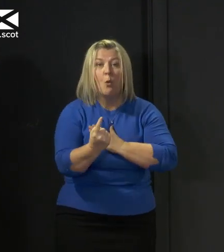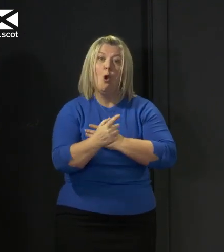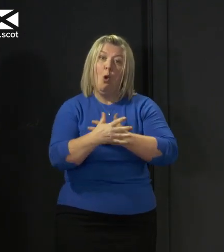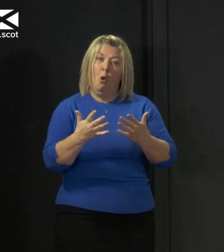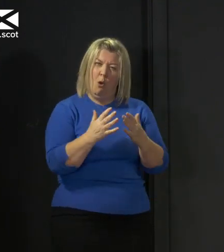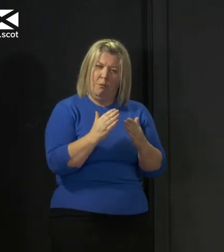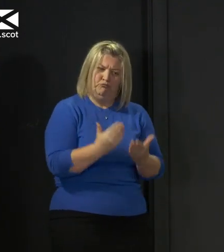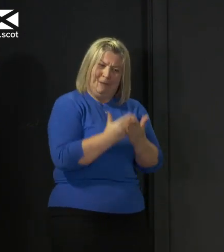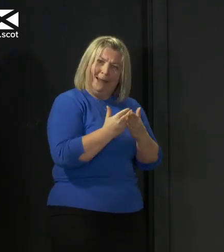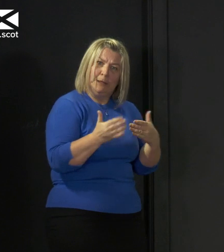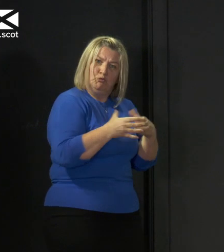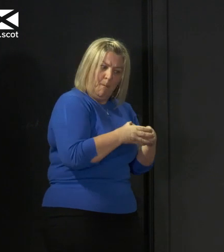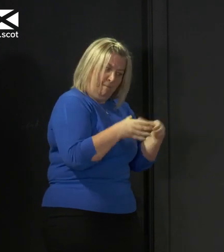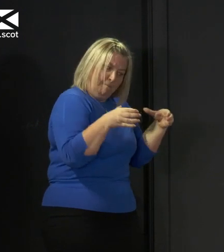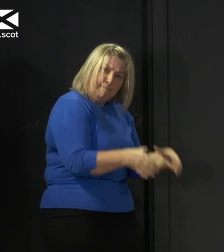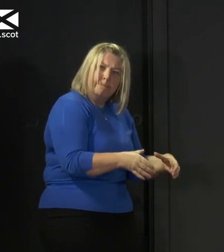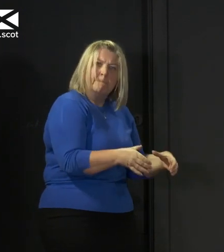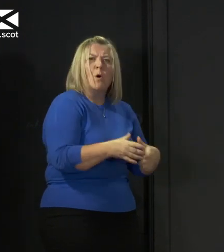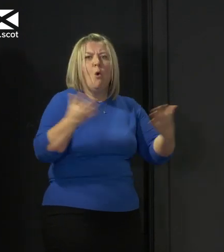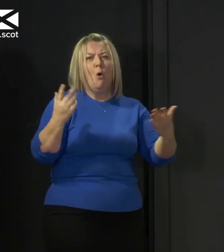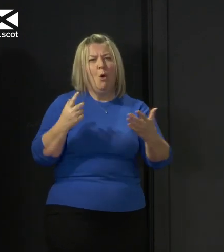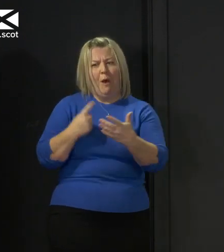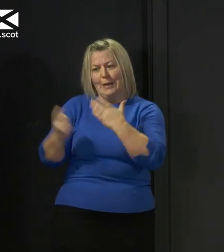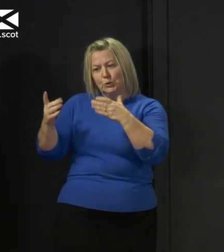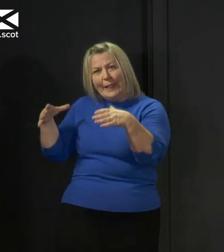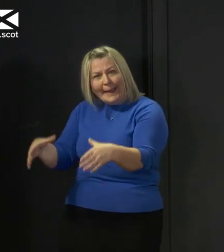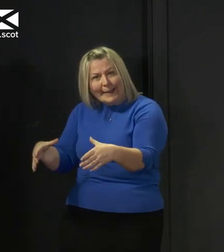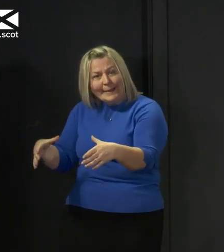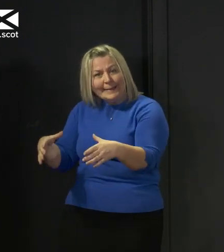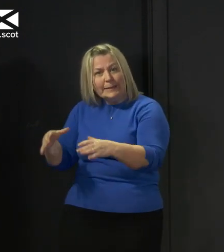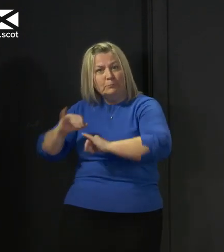might be self isolating or you might find yourself right now unable to afford